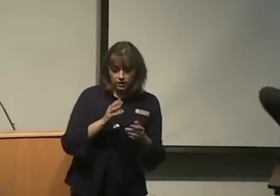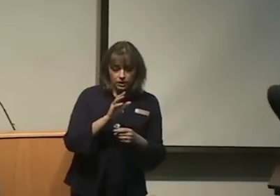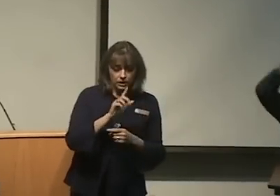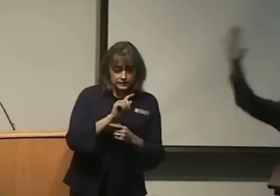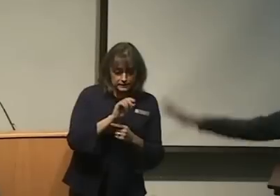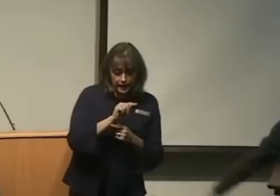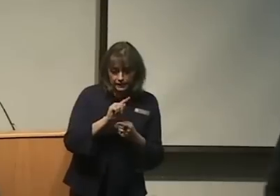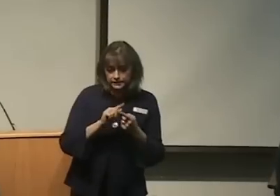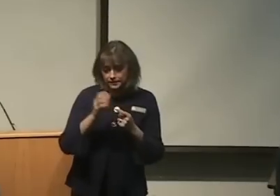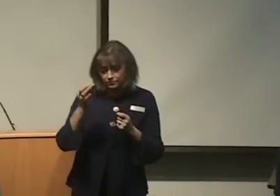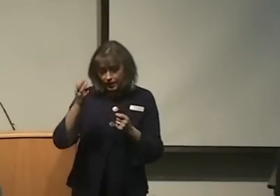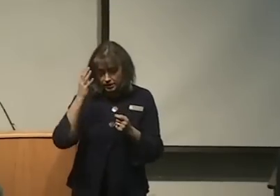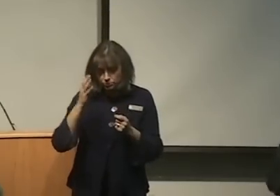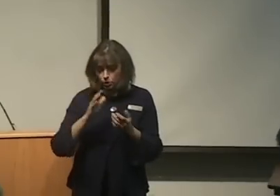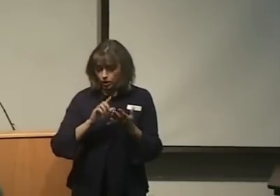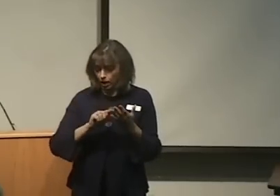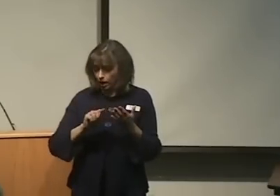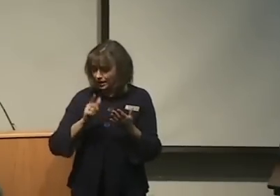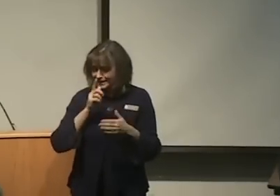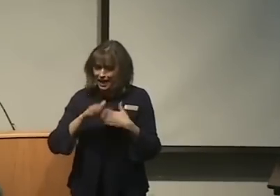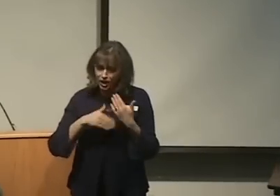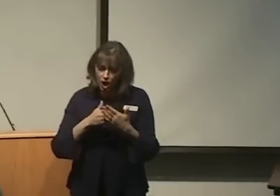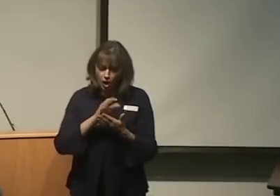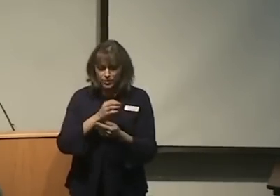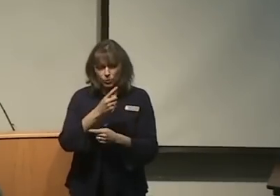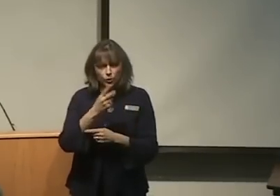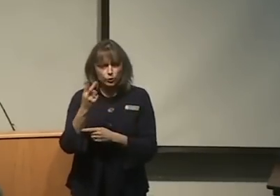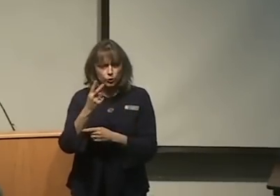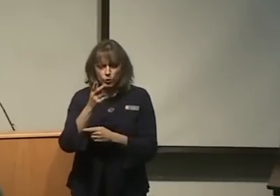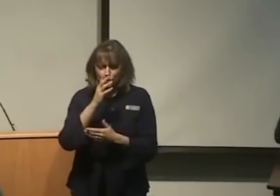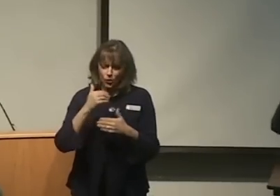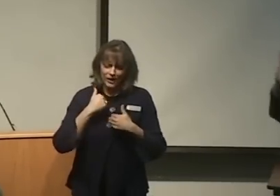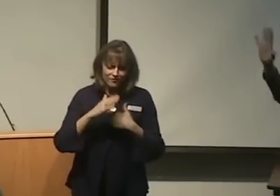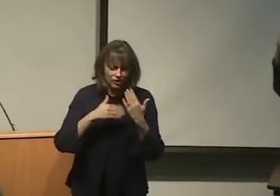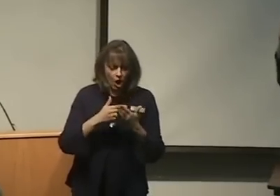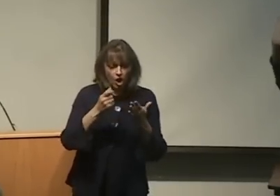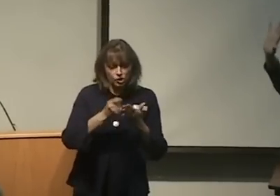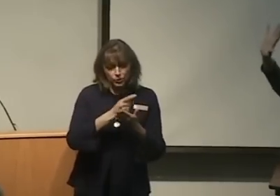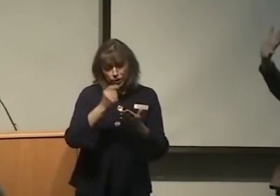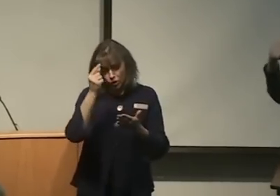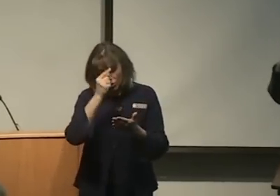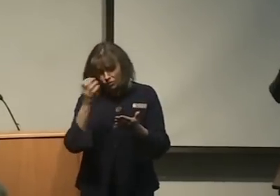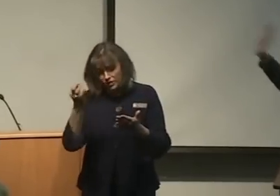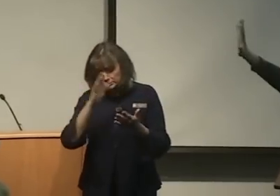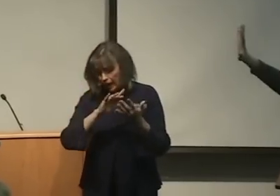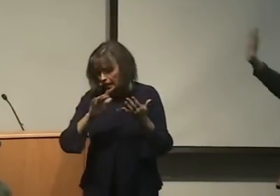Pick two. So what I do, for example, email is to introduce readings.